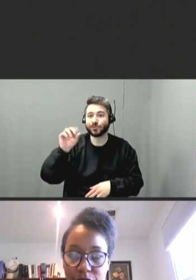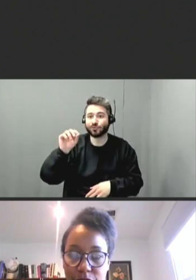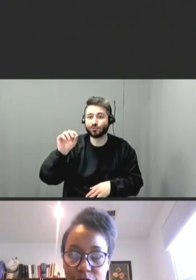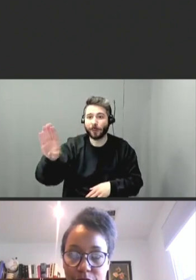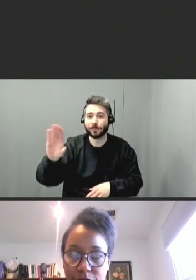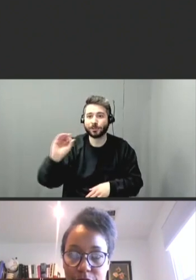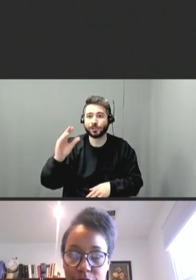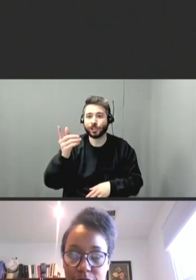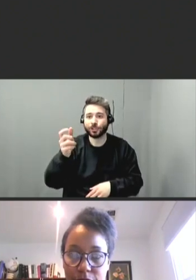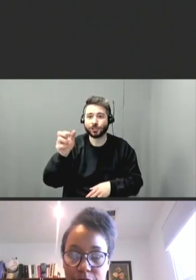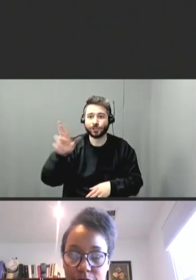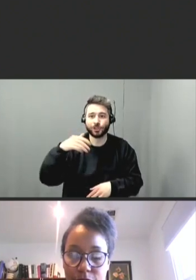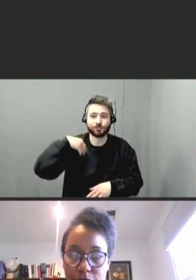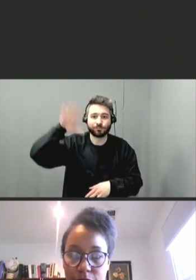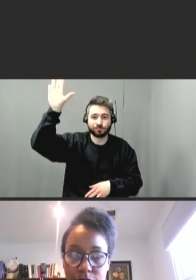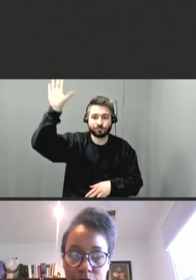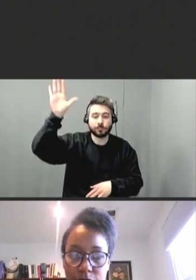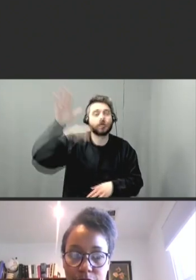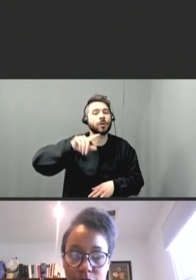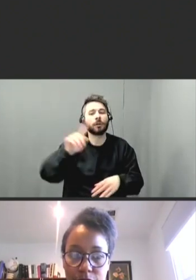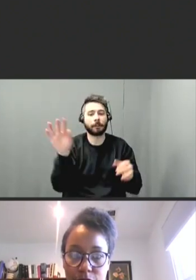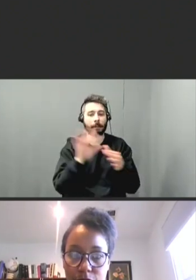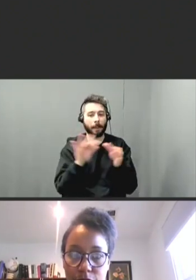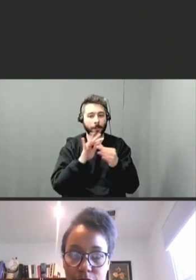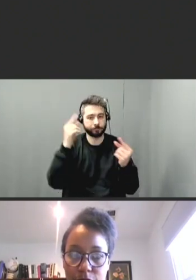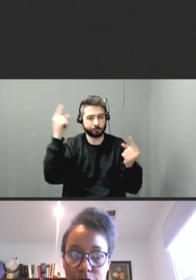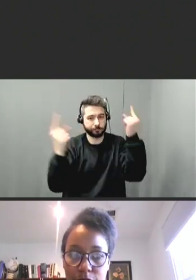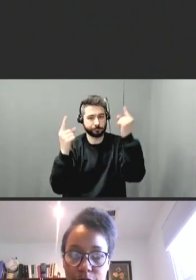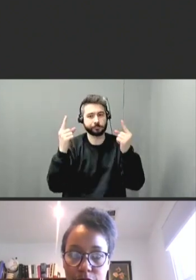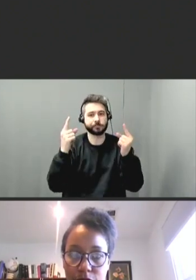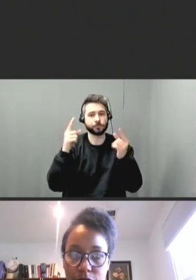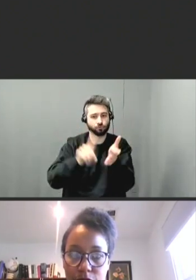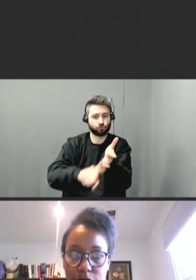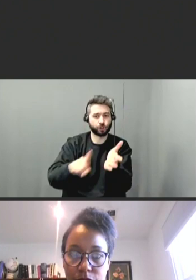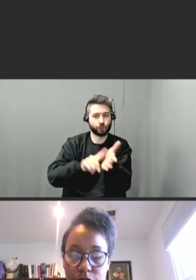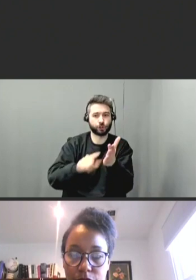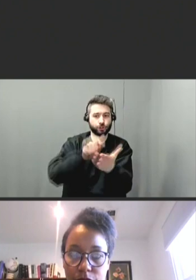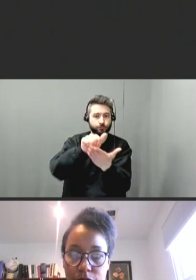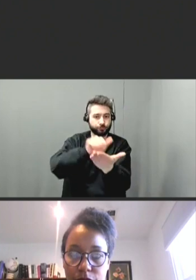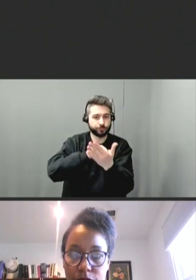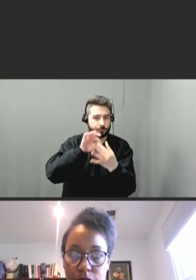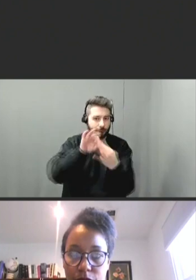Rob Schechter: Oh, just a quick comment thinking about the research agenda around safety.